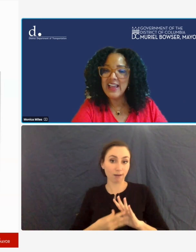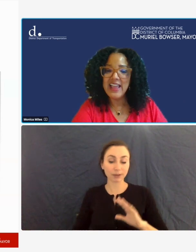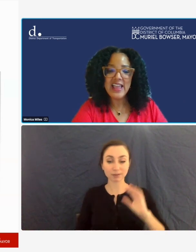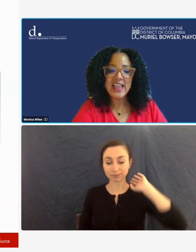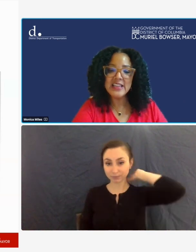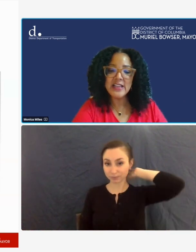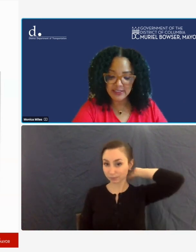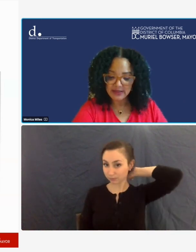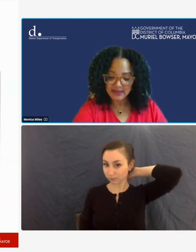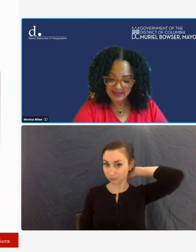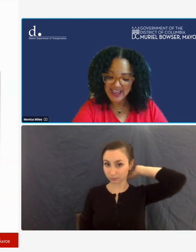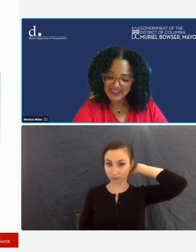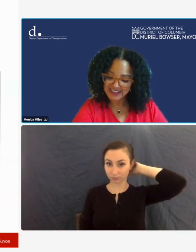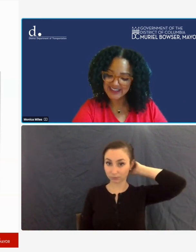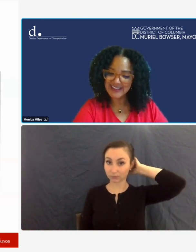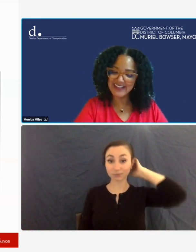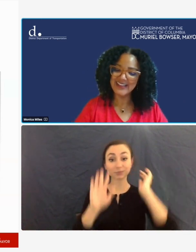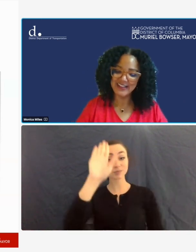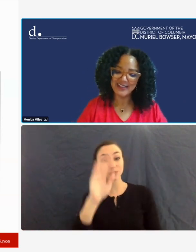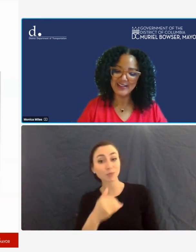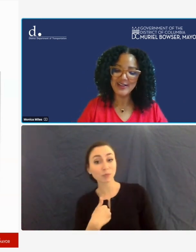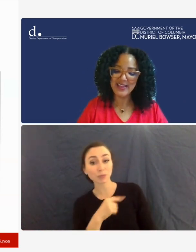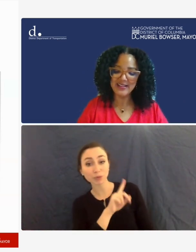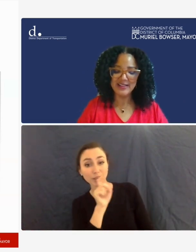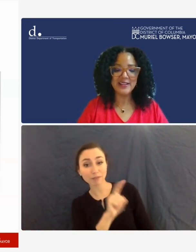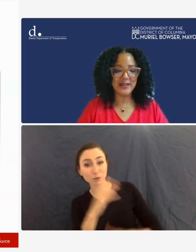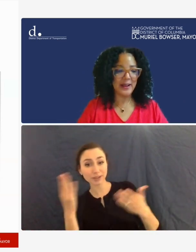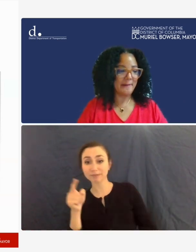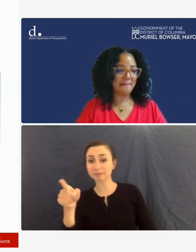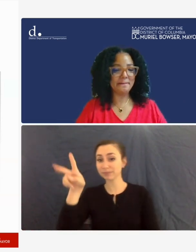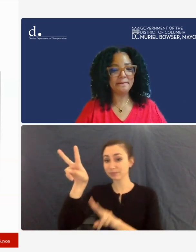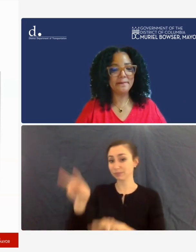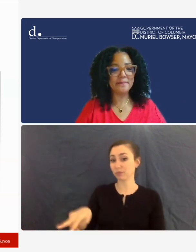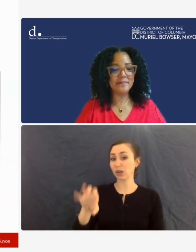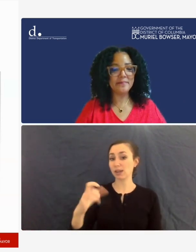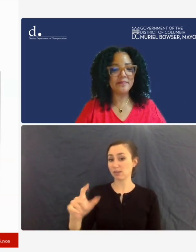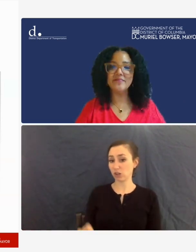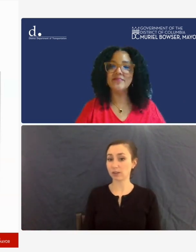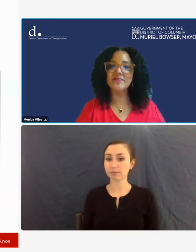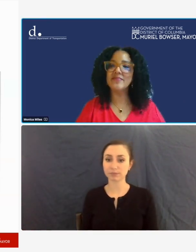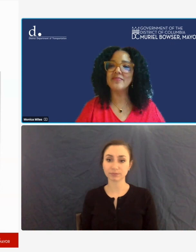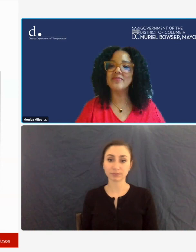monica and we have a question here so it says it's an out audited or reviewed